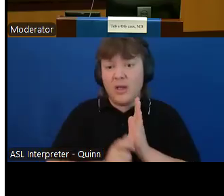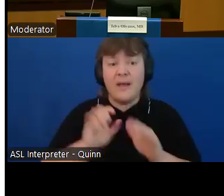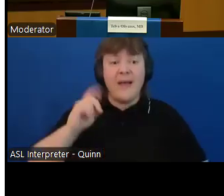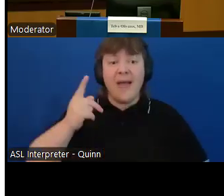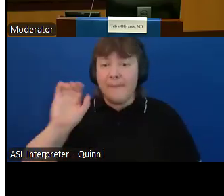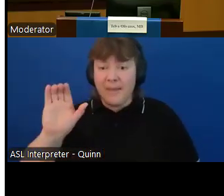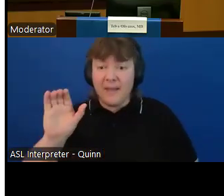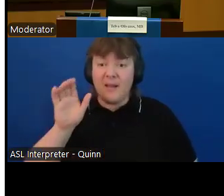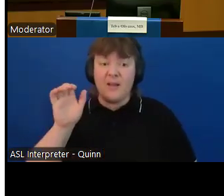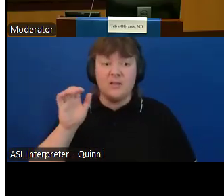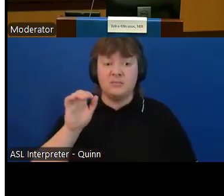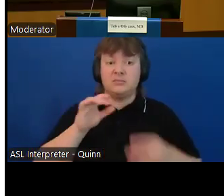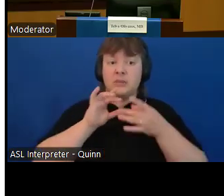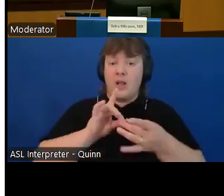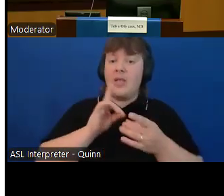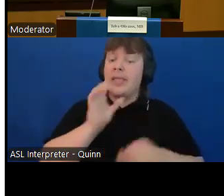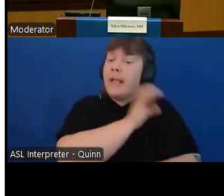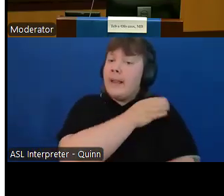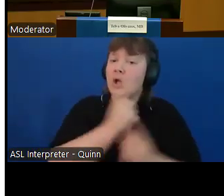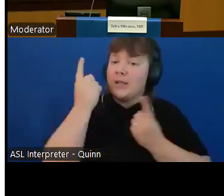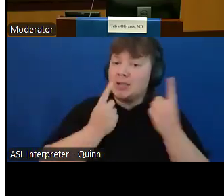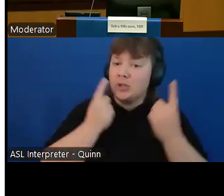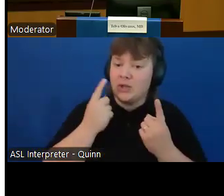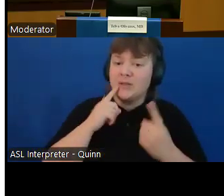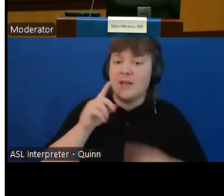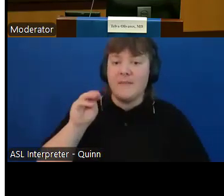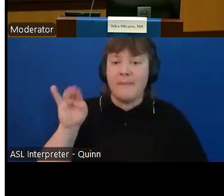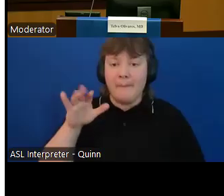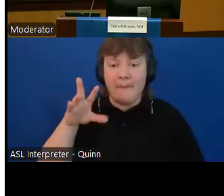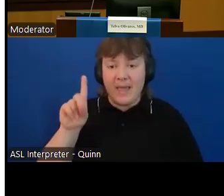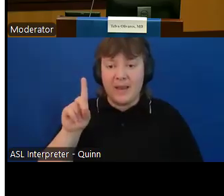considerations of medical aid and dying. I'm encouraging all my colleagues who have